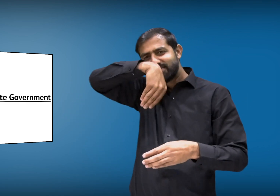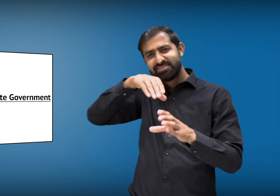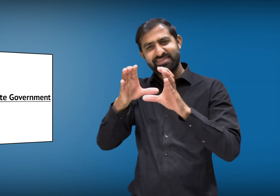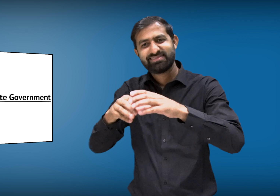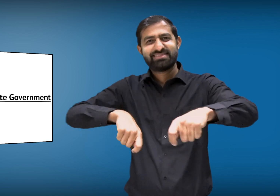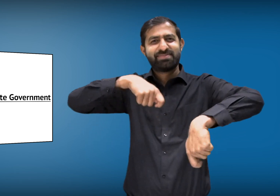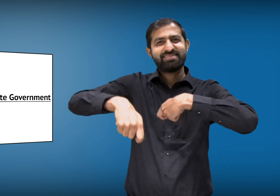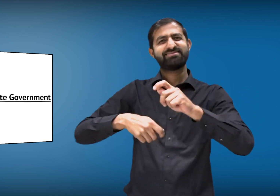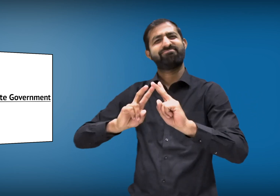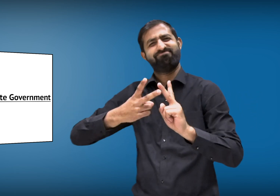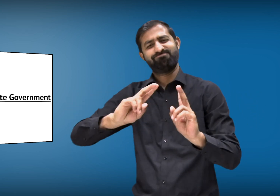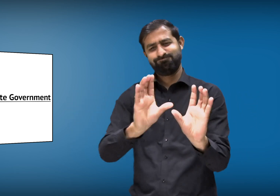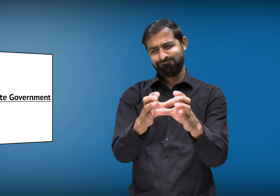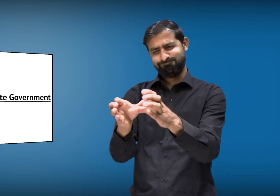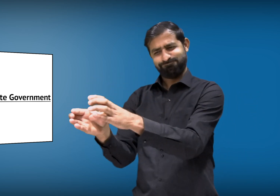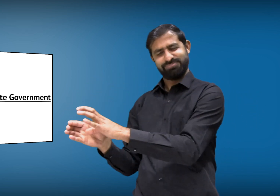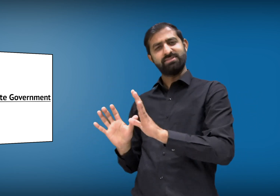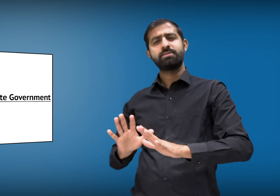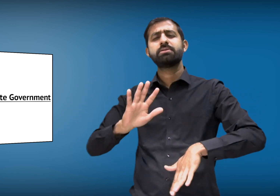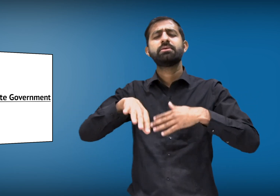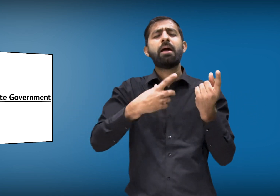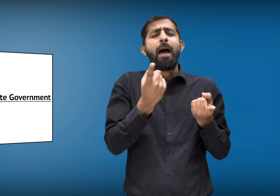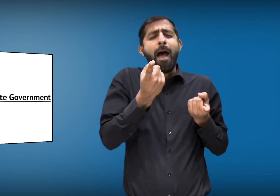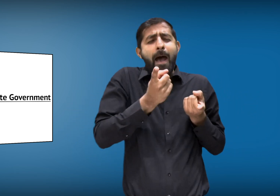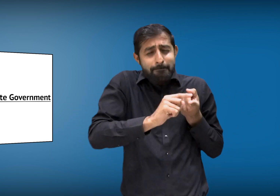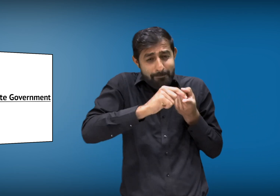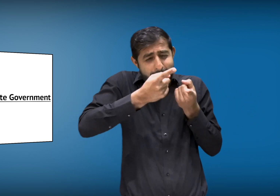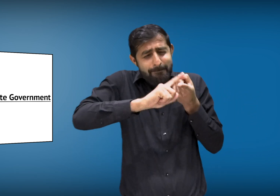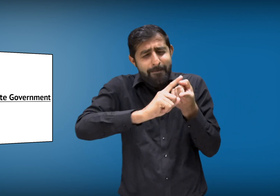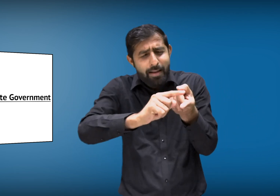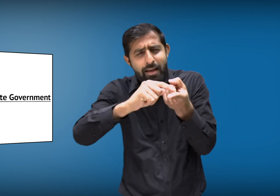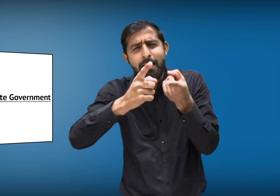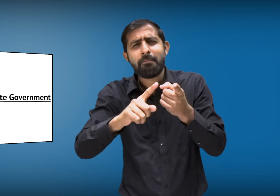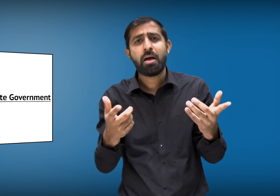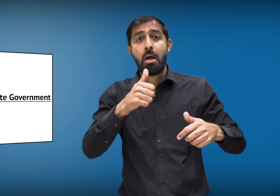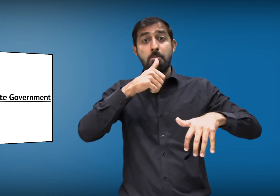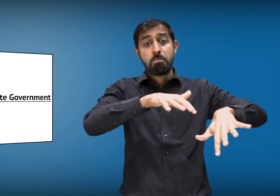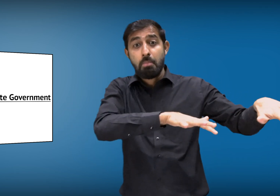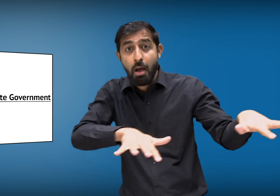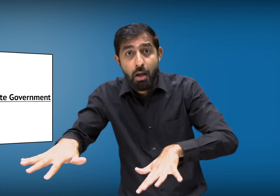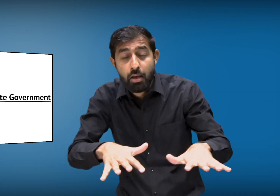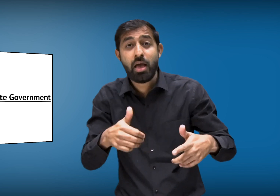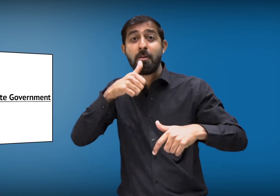political parties in India. During a national calamity for example a flood or